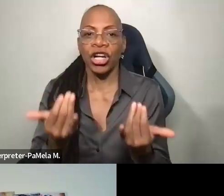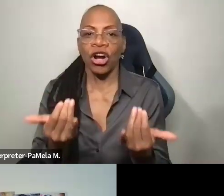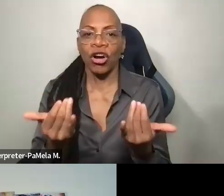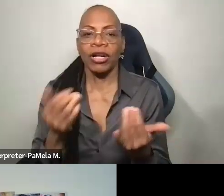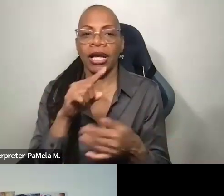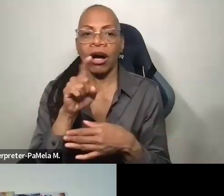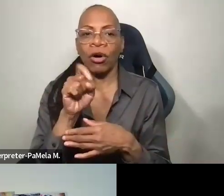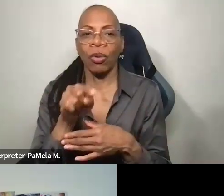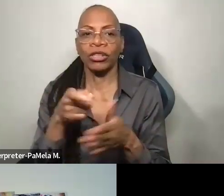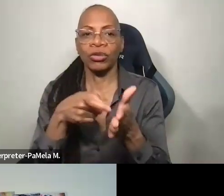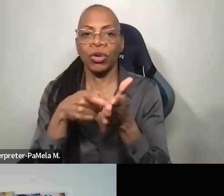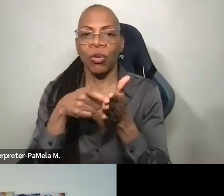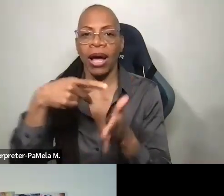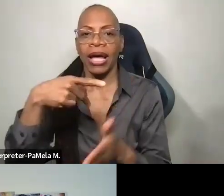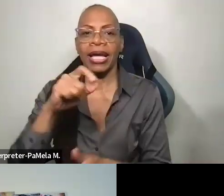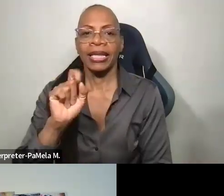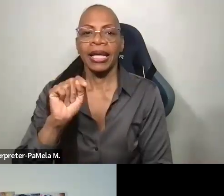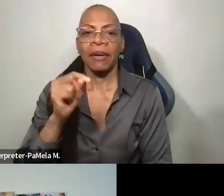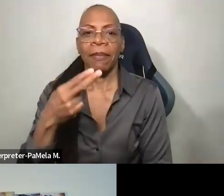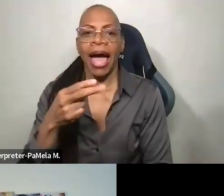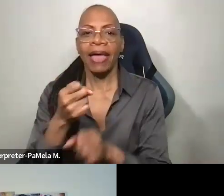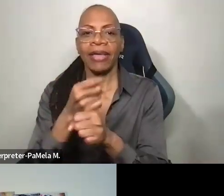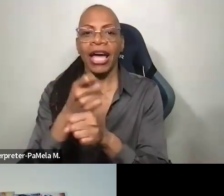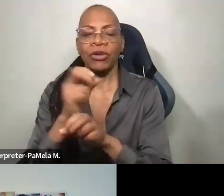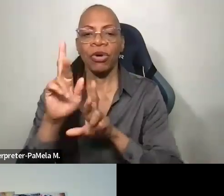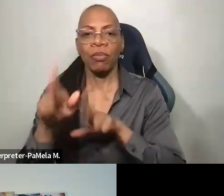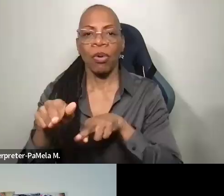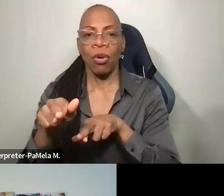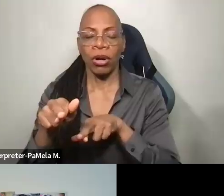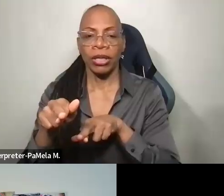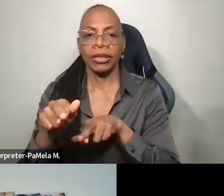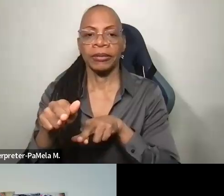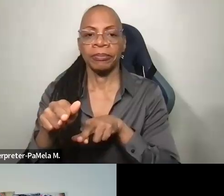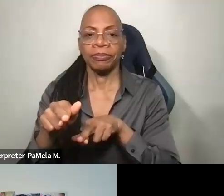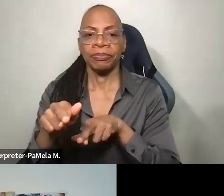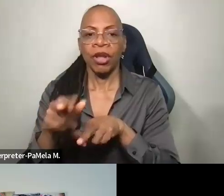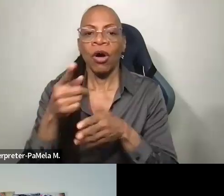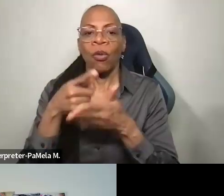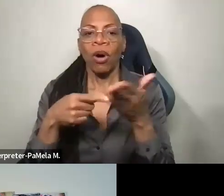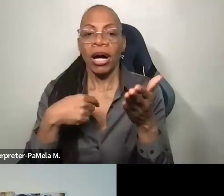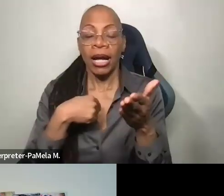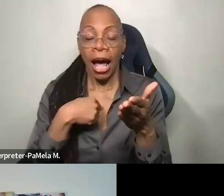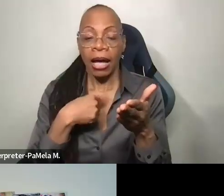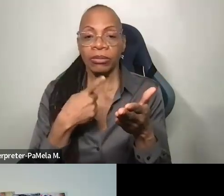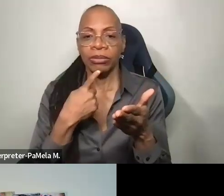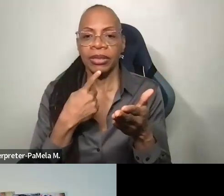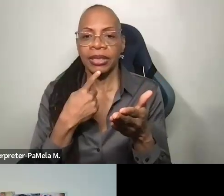that's required in the PATH annual report or reported out in the PATH annual report. What I would say and so it's about, you know,